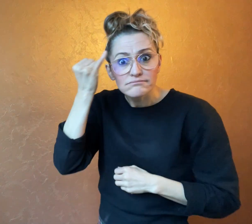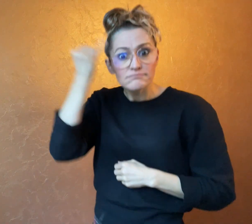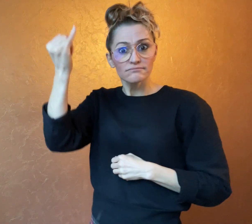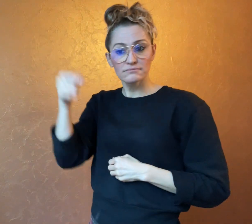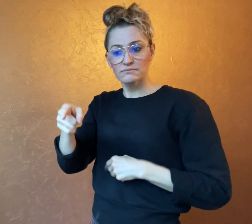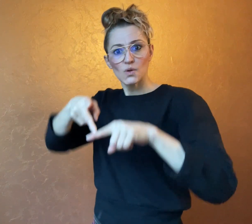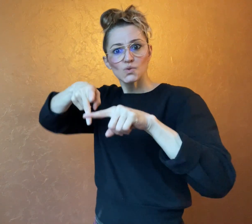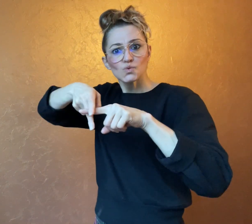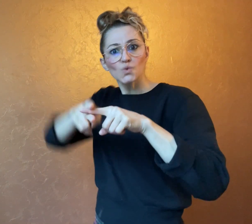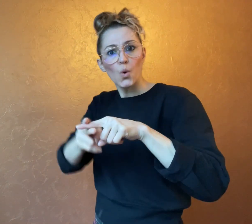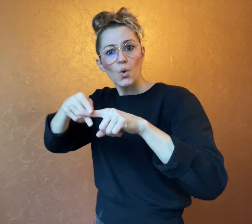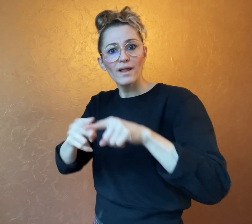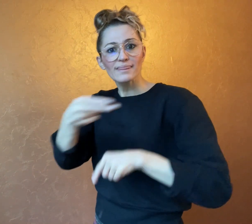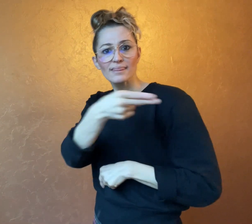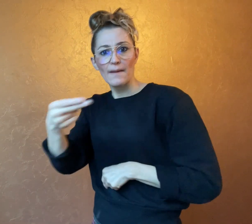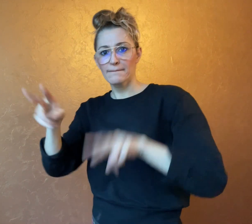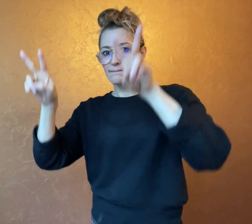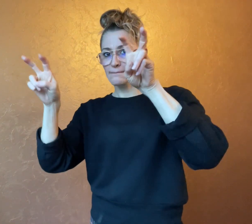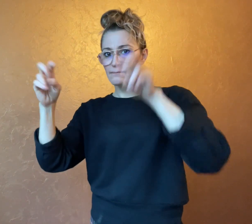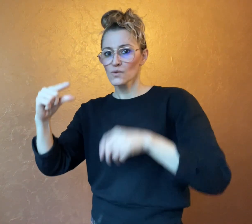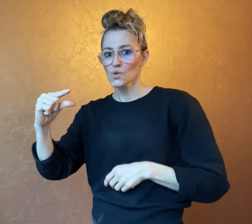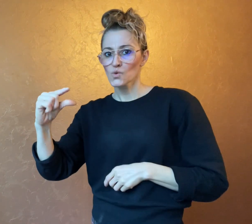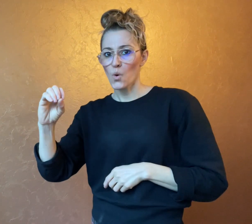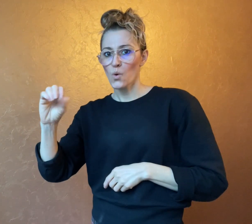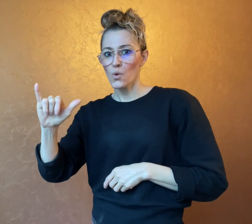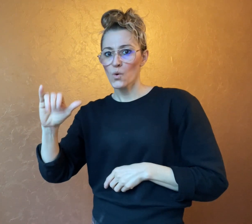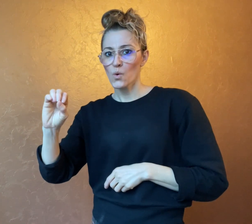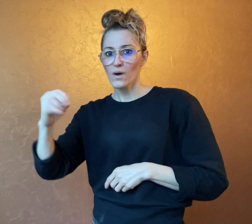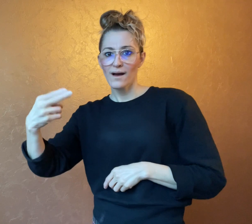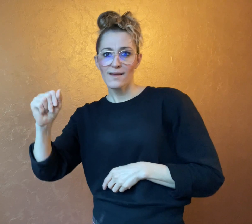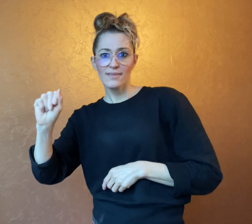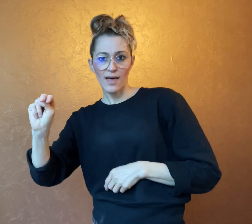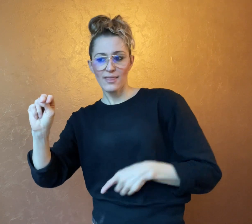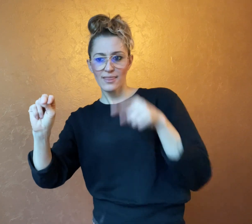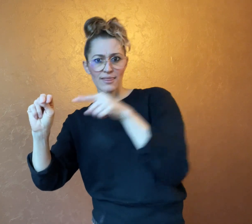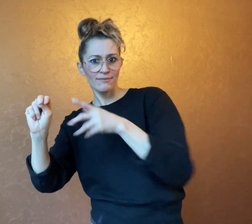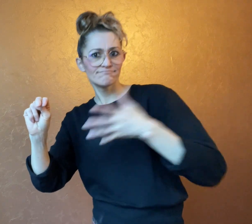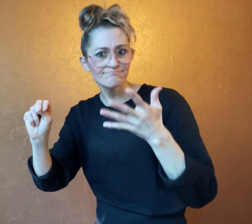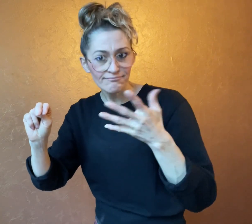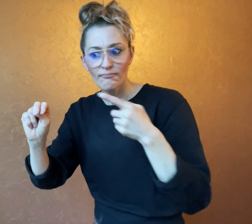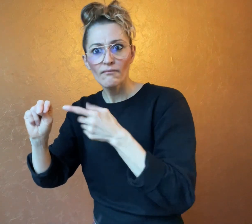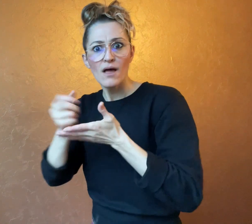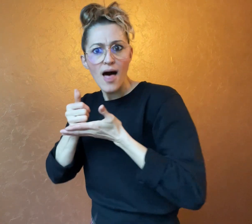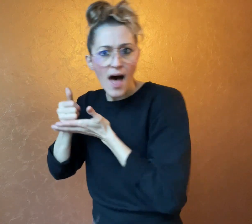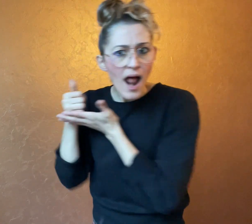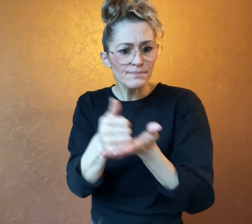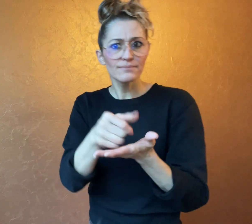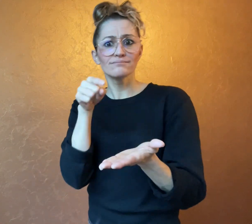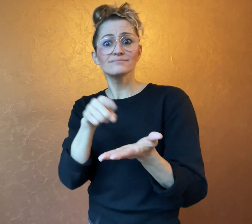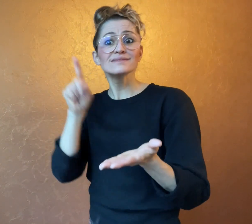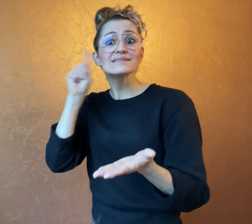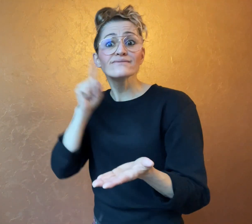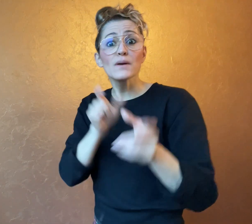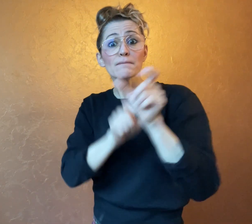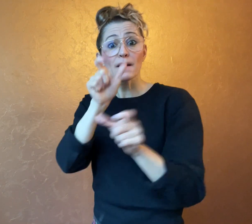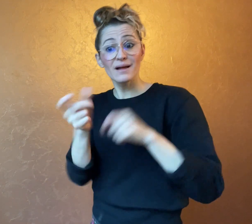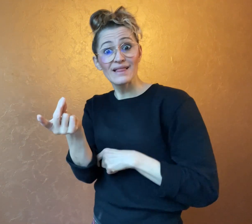has created a tool called “Goyohan” which helps Deaf